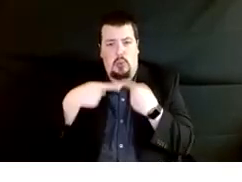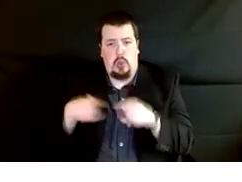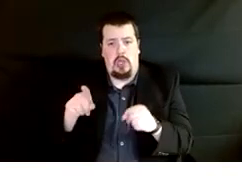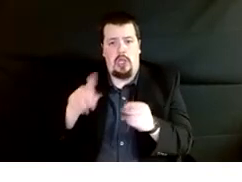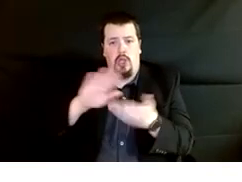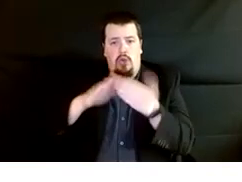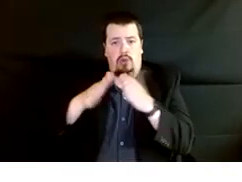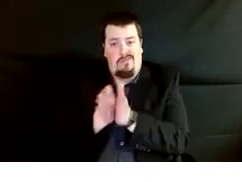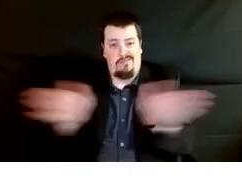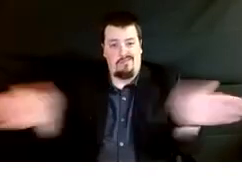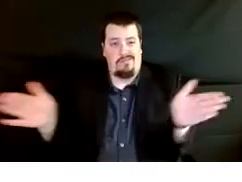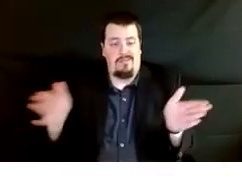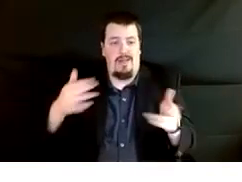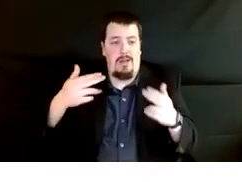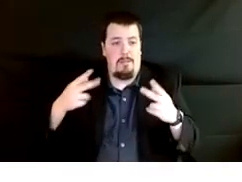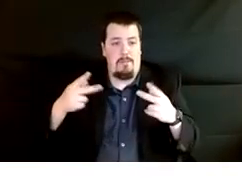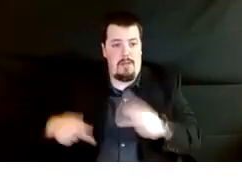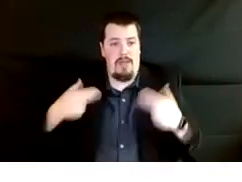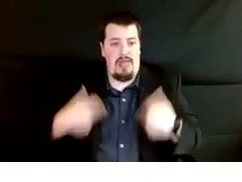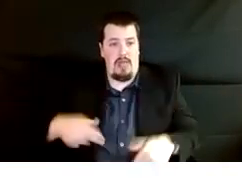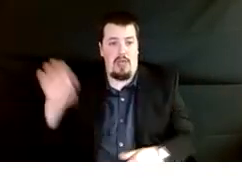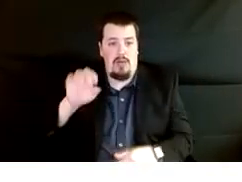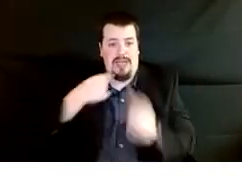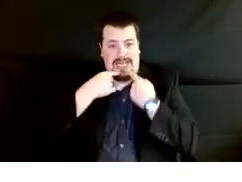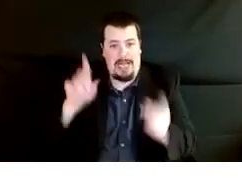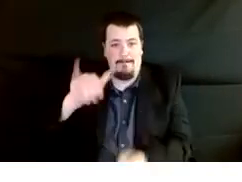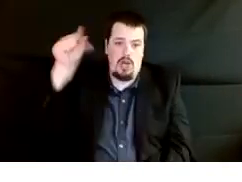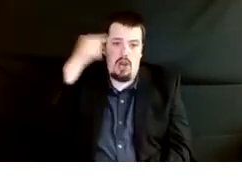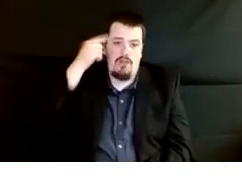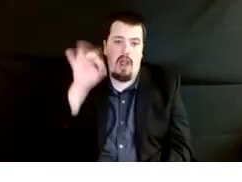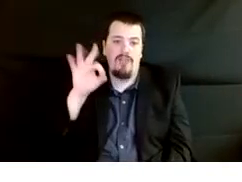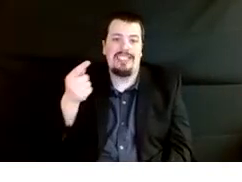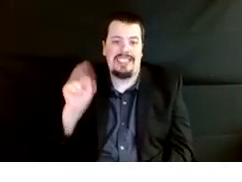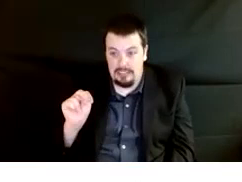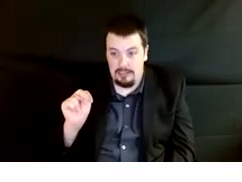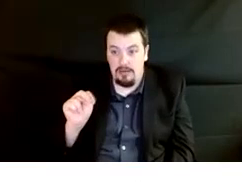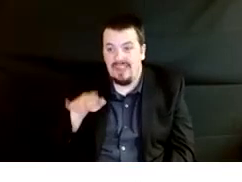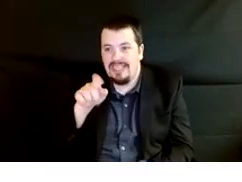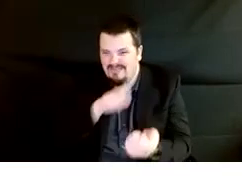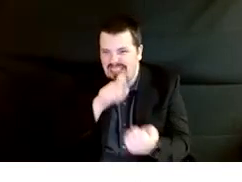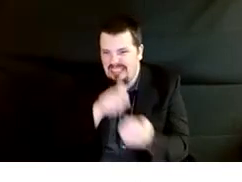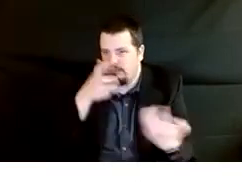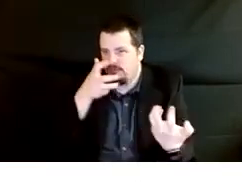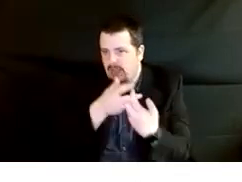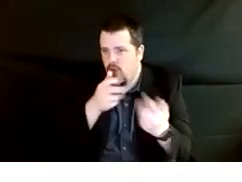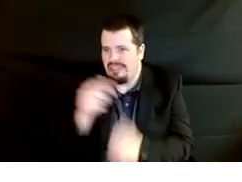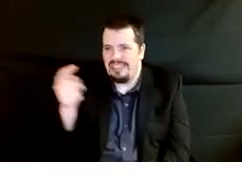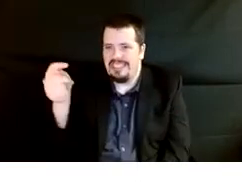Emergency as declared by the governor of Tennessee ... now this is specific to Tennessee um and as Martie